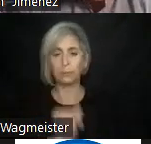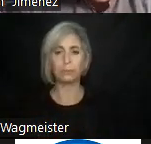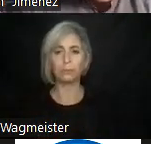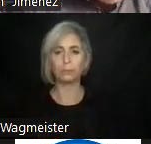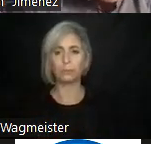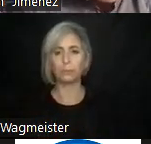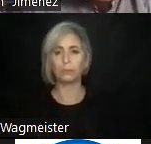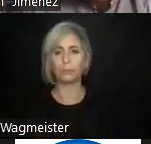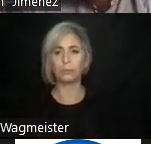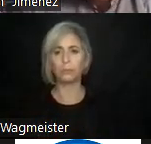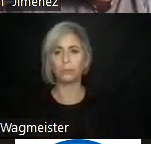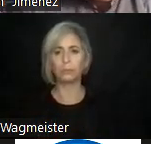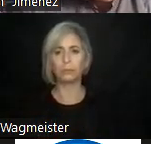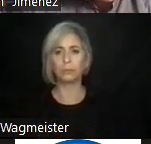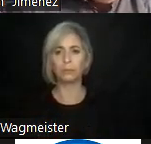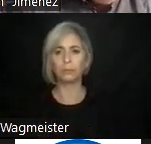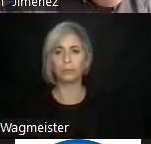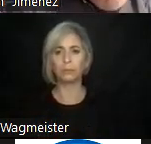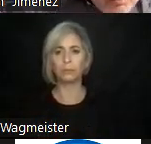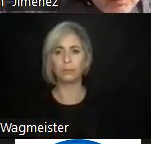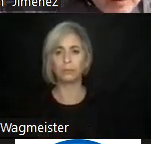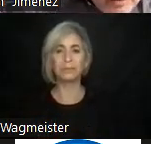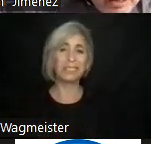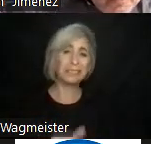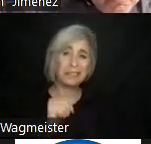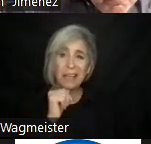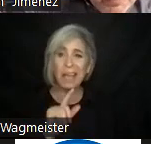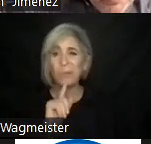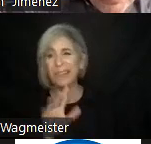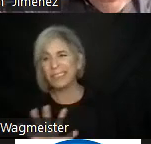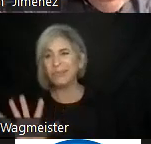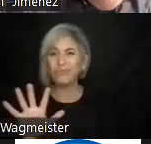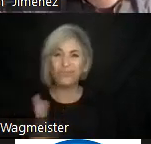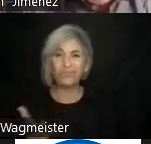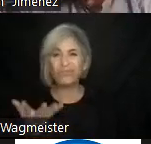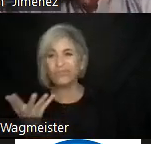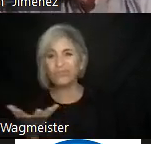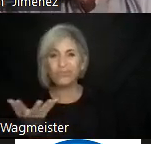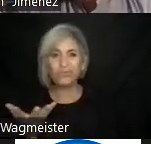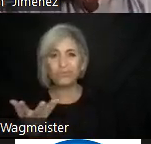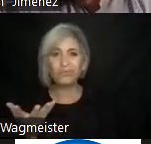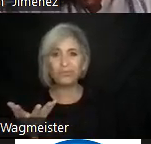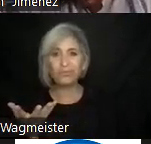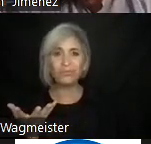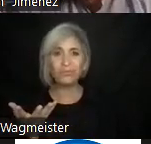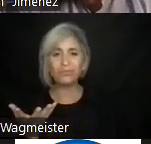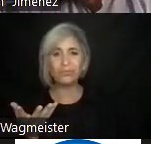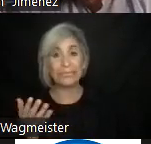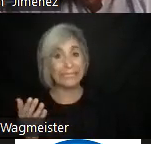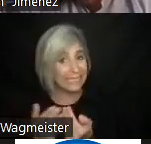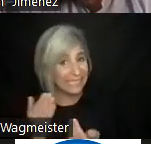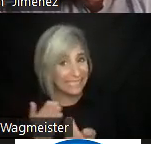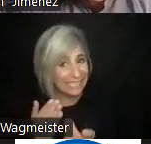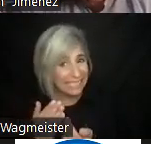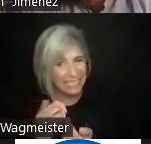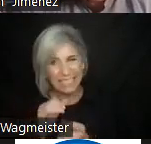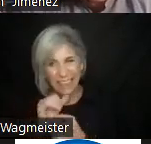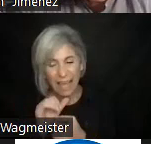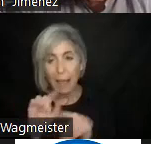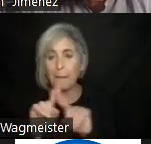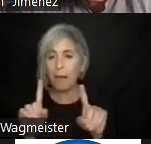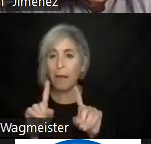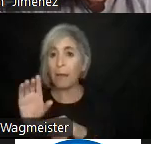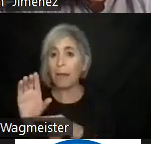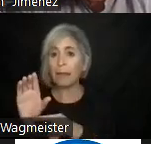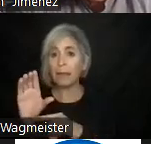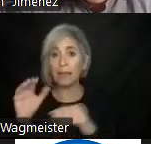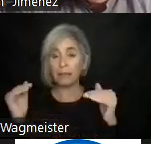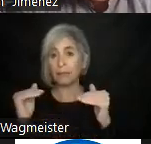Well, it is not very it is not very easy. But my colleagues said it is much better,